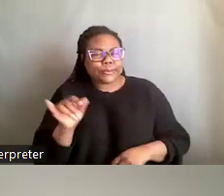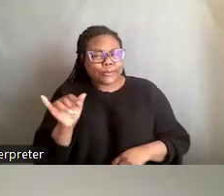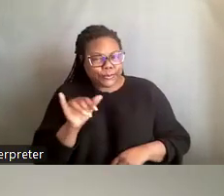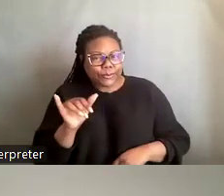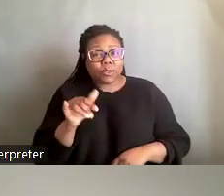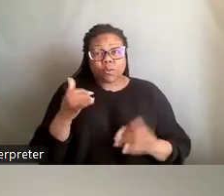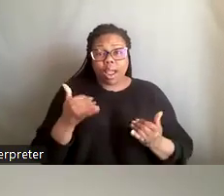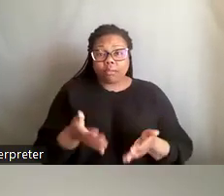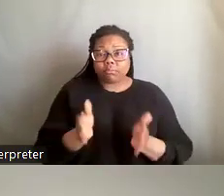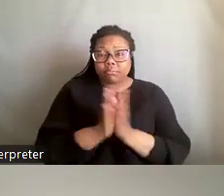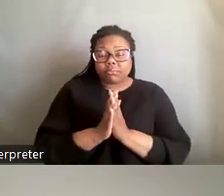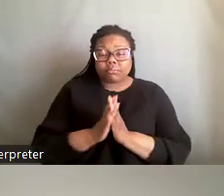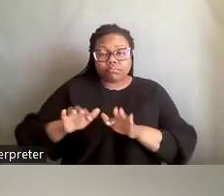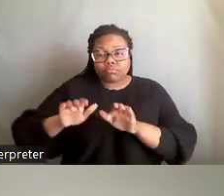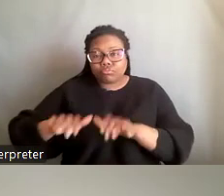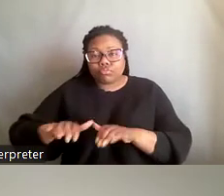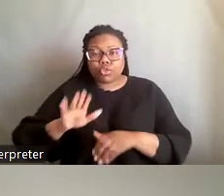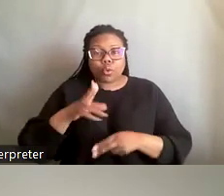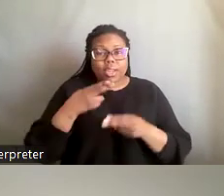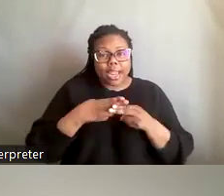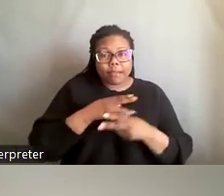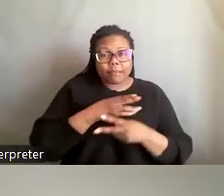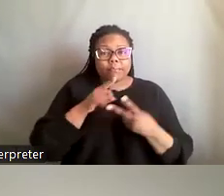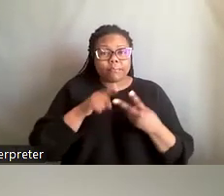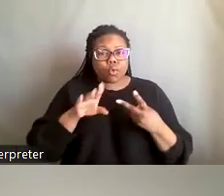one way we can hear from people. And so I'm going to